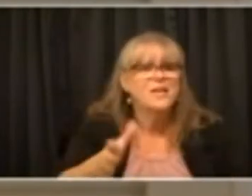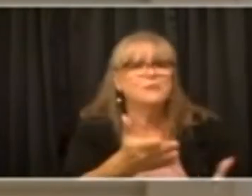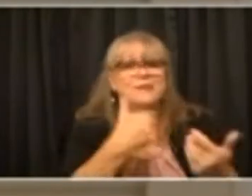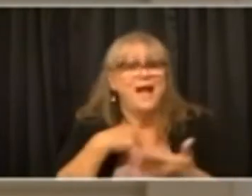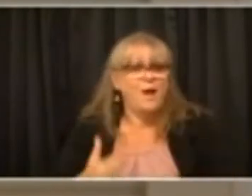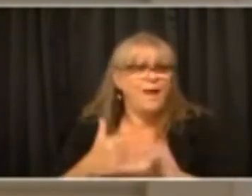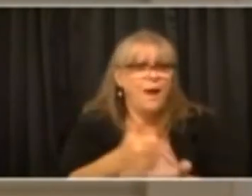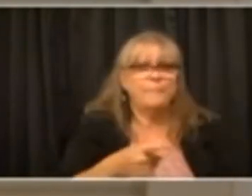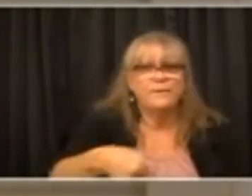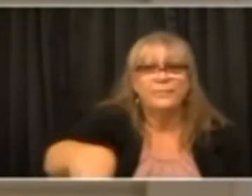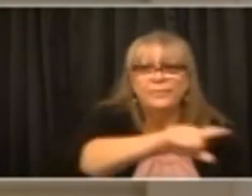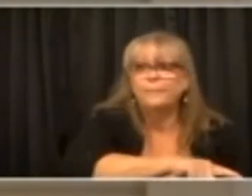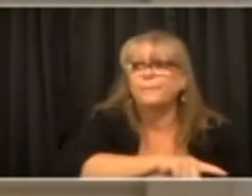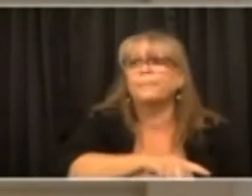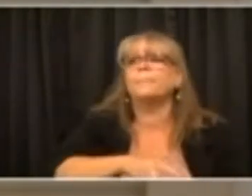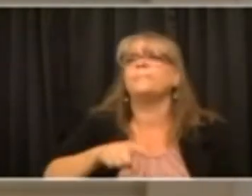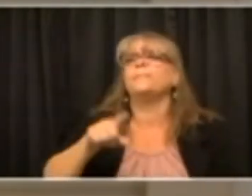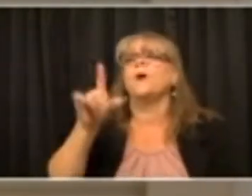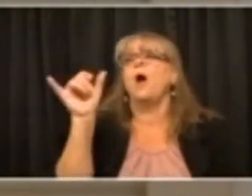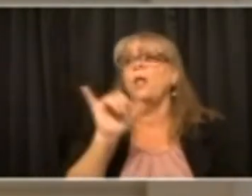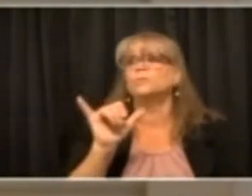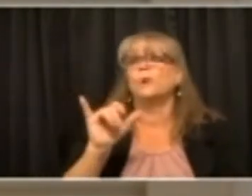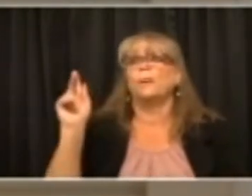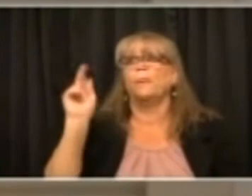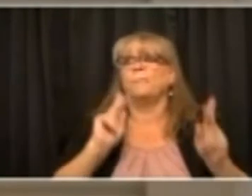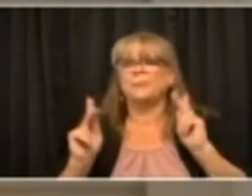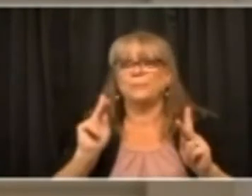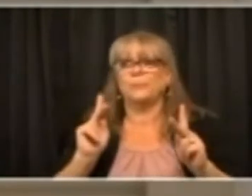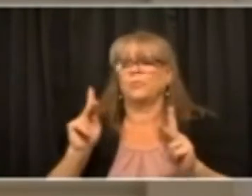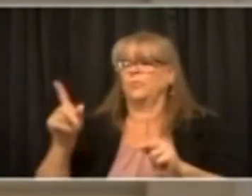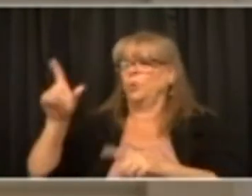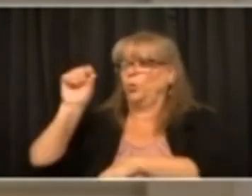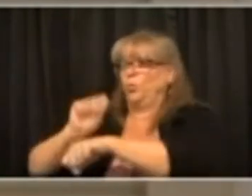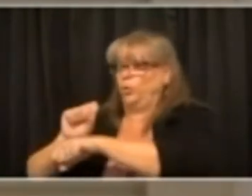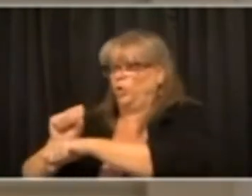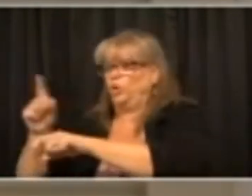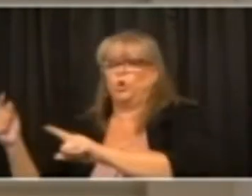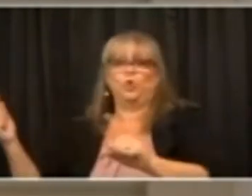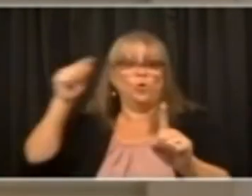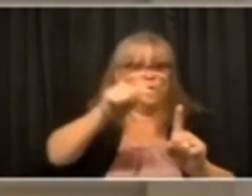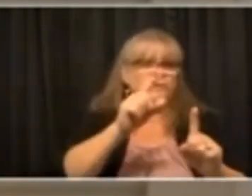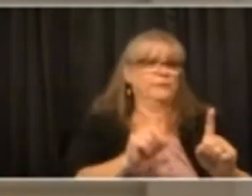assigned specifically to each fire and finally the colorado state patrol